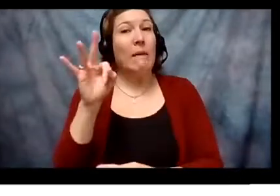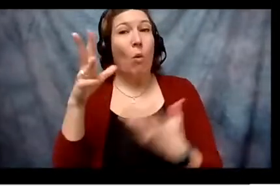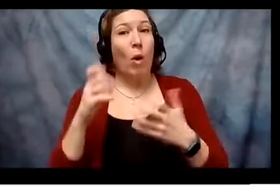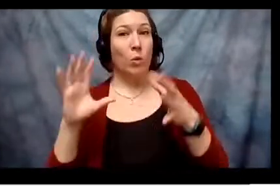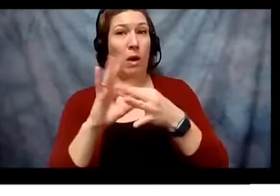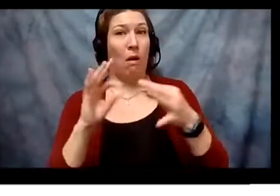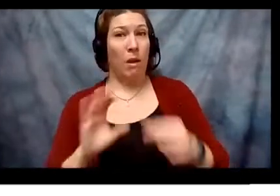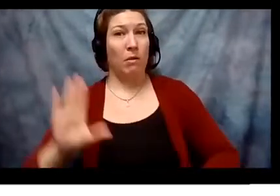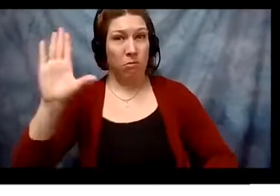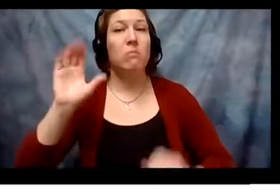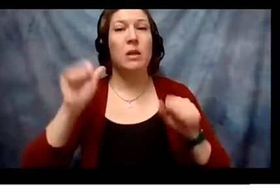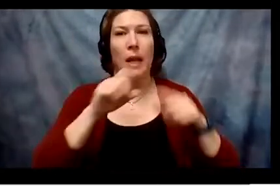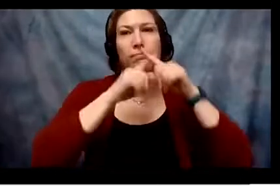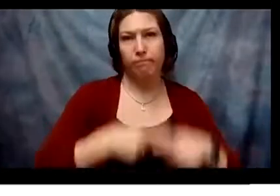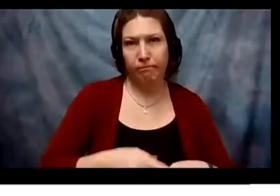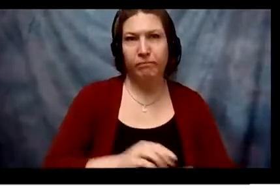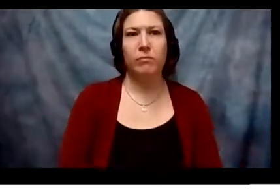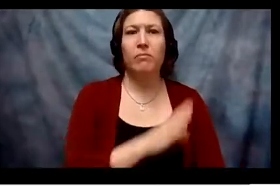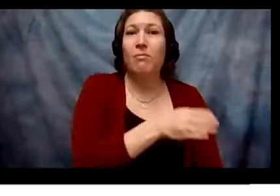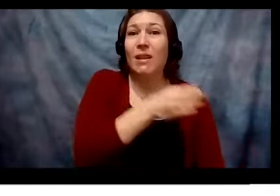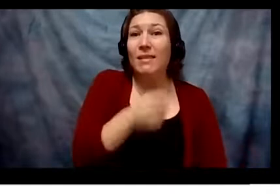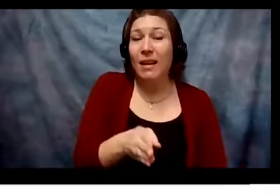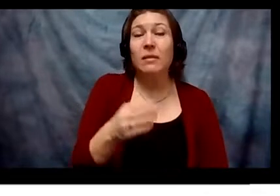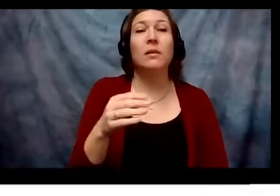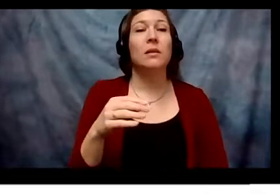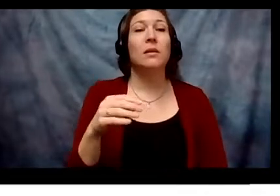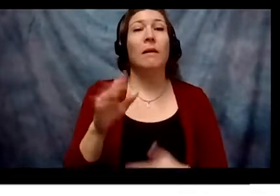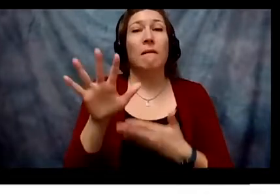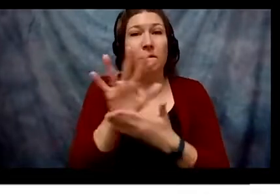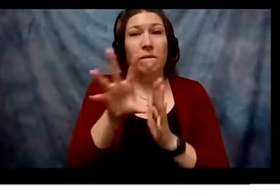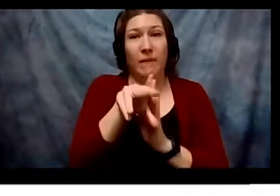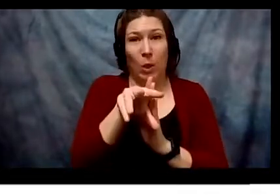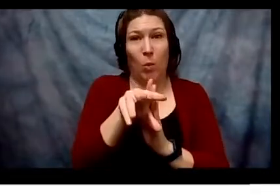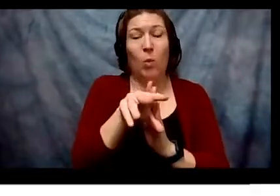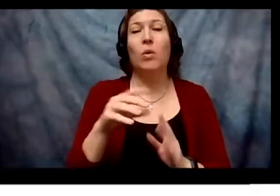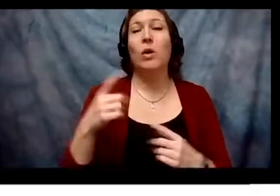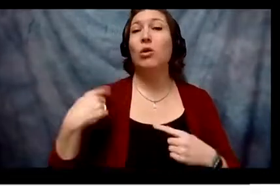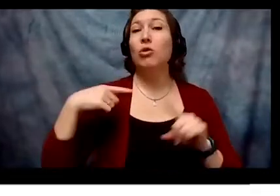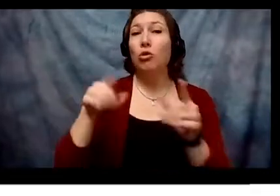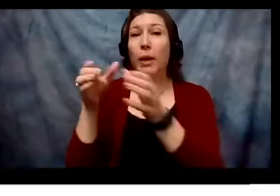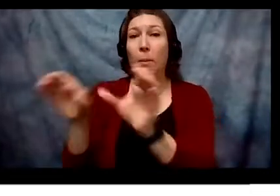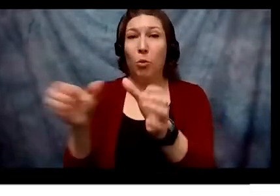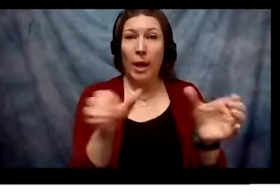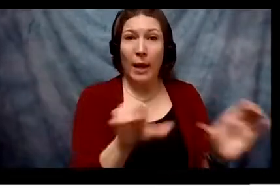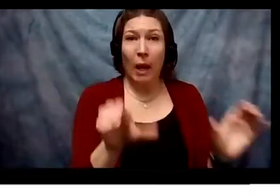camera icon, which we hope you turn on for breakout discussions and if you need to speak